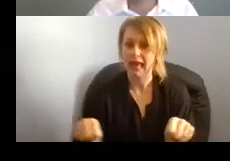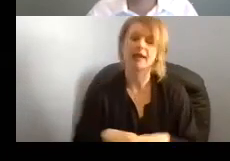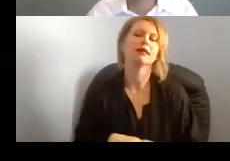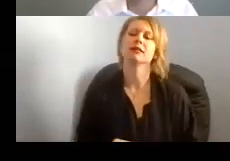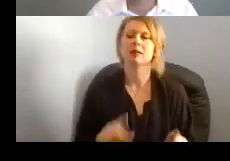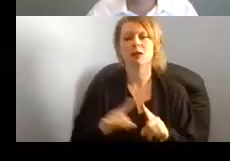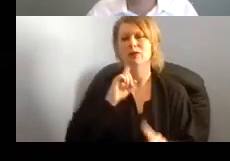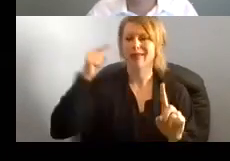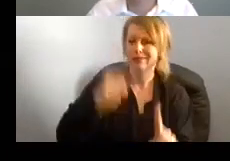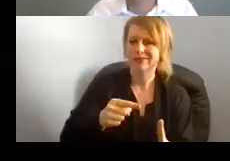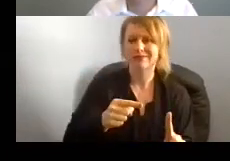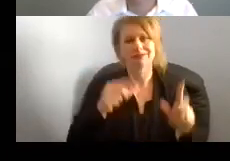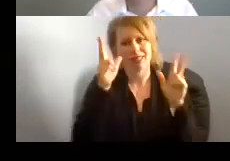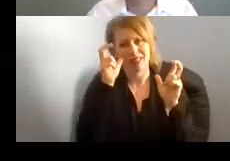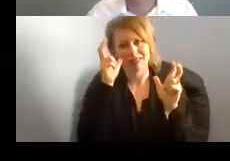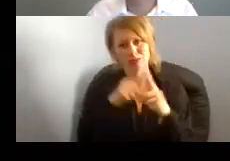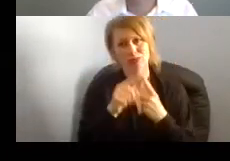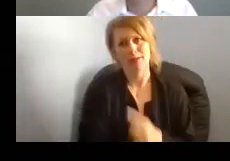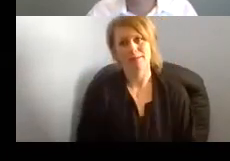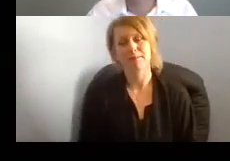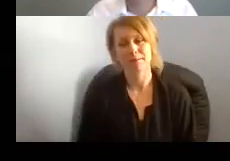voice what’s concerning to them.